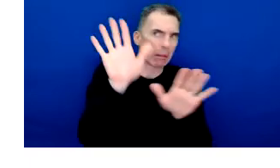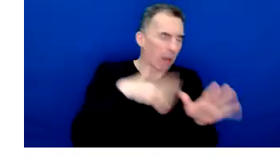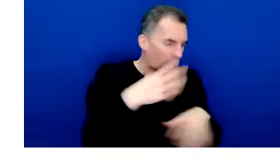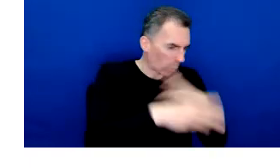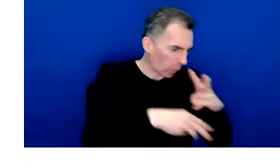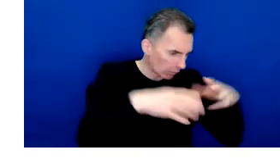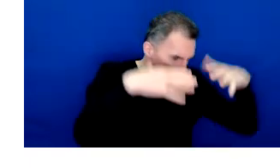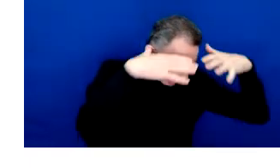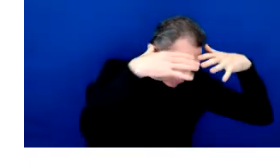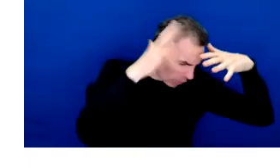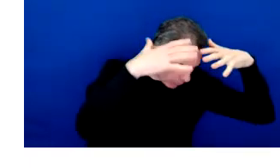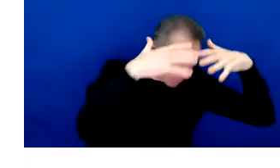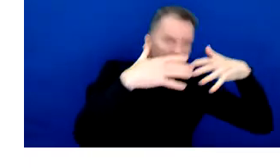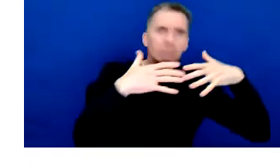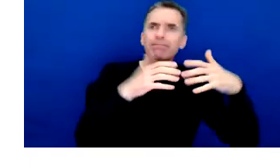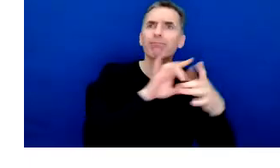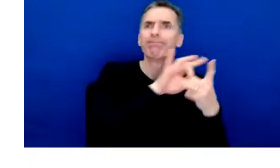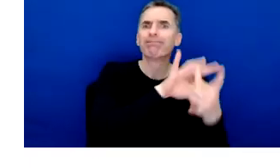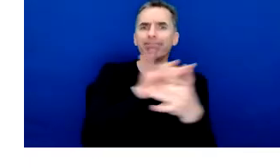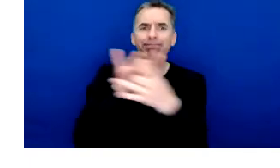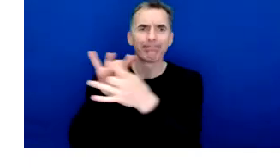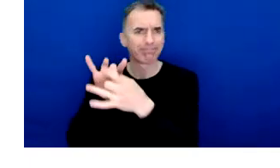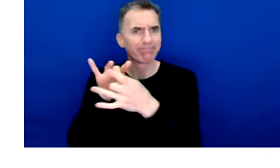and build a sense of community because we kind of screwed that up.